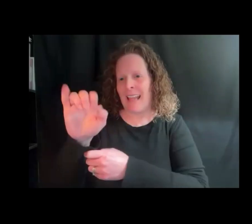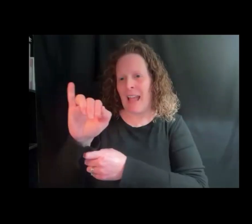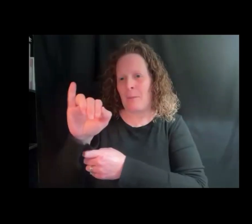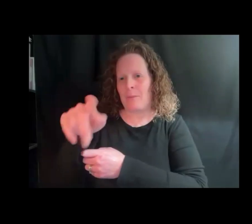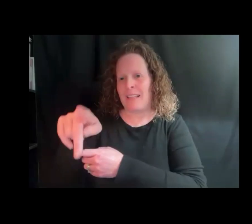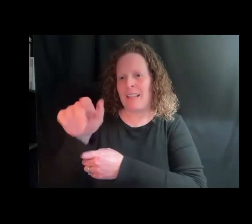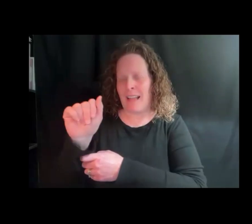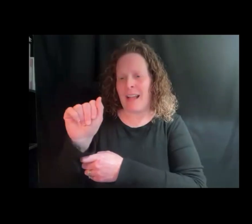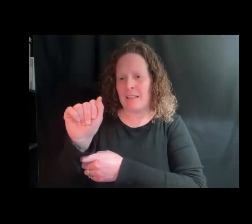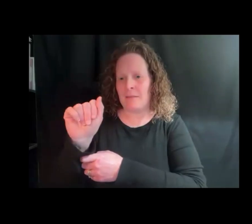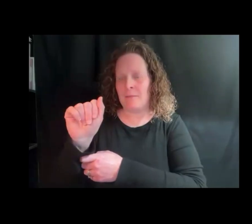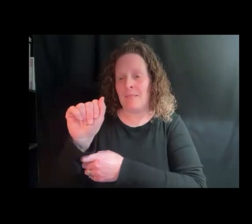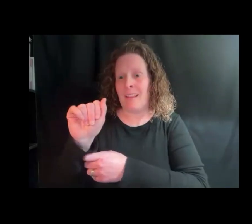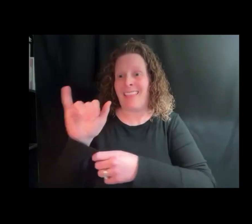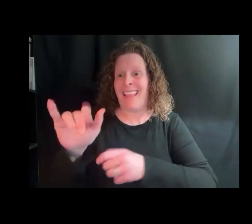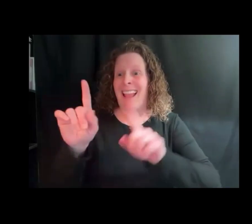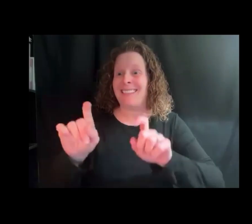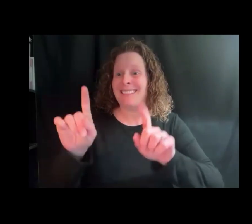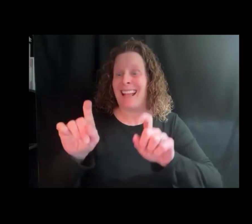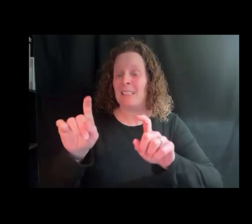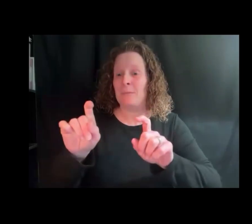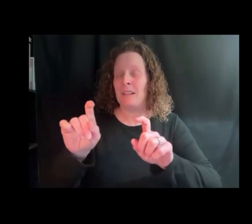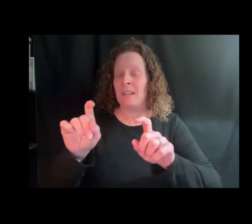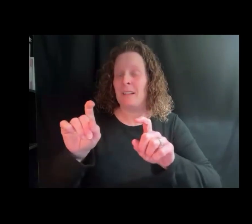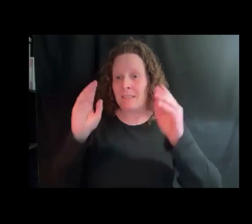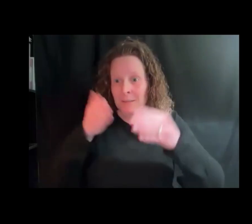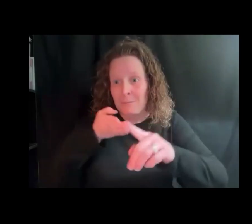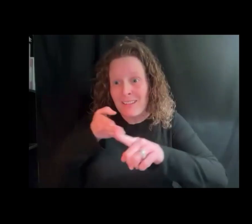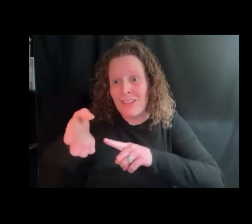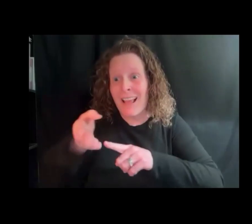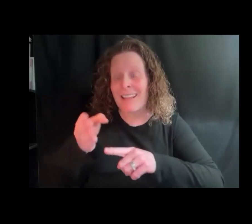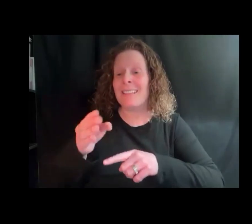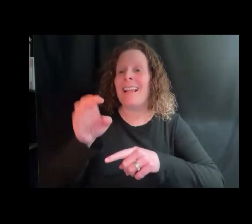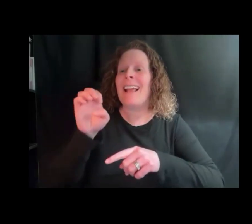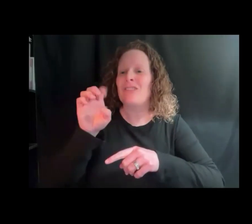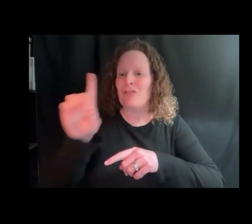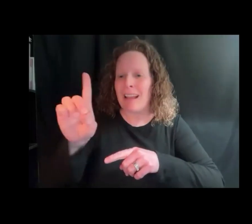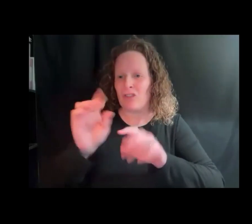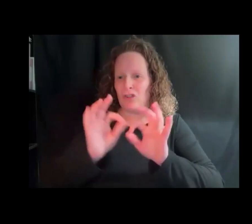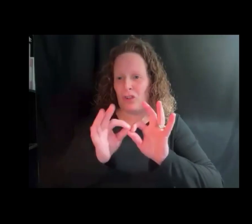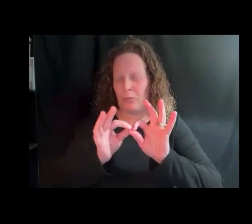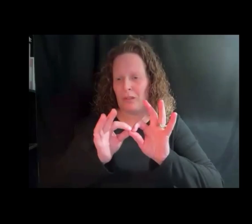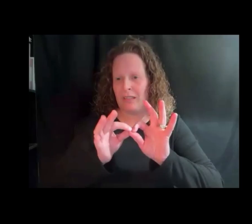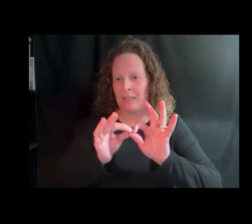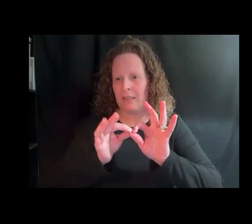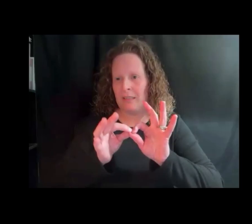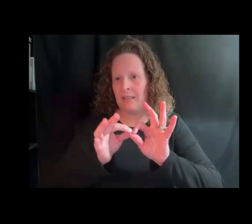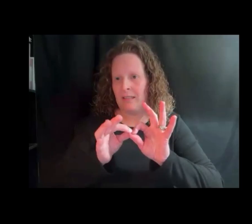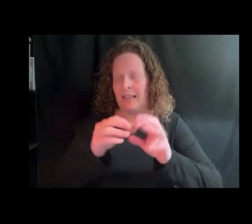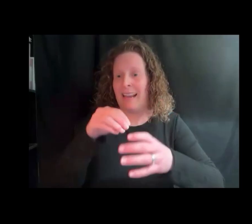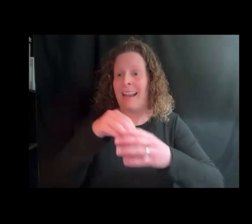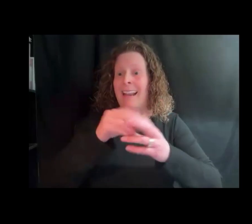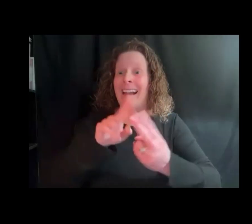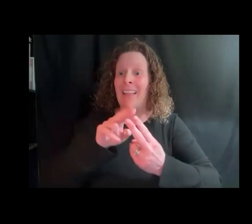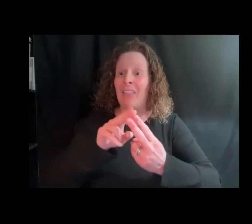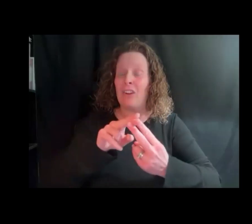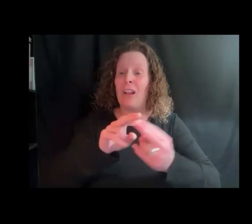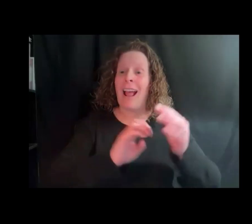Assessment EIPA. That assessment specializes in